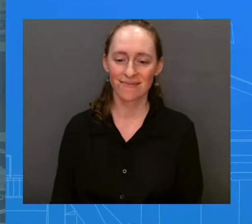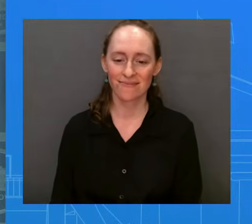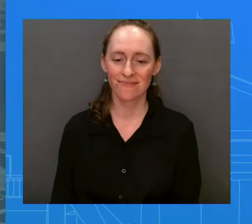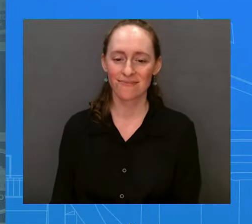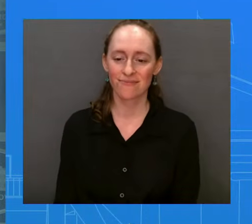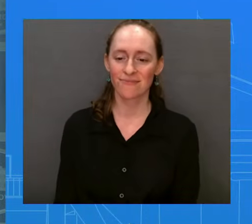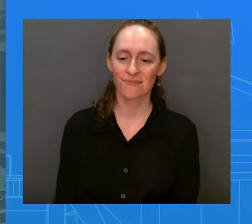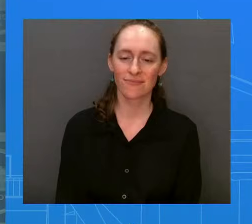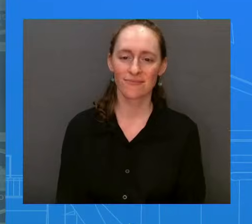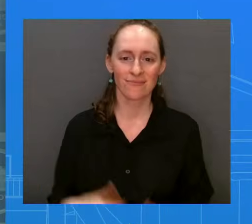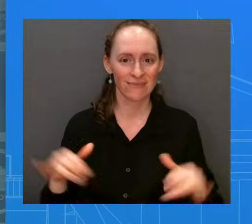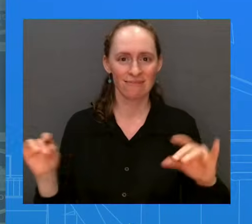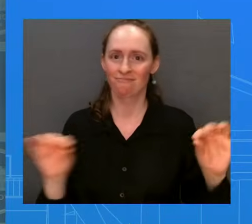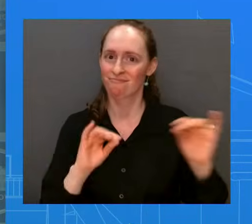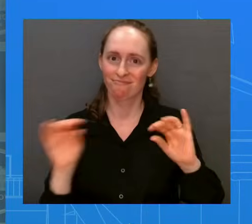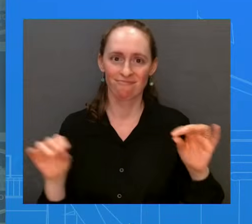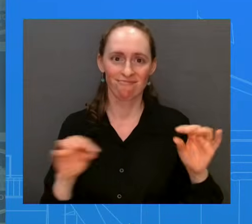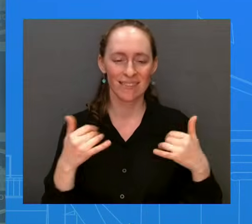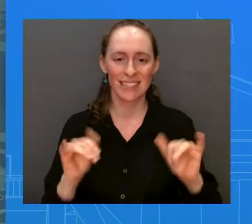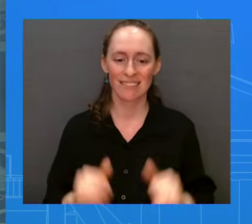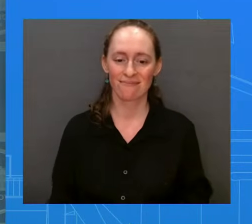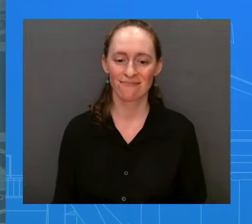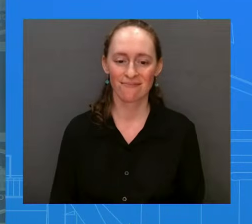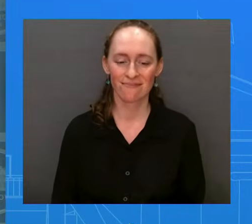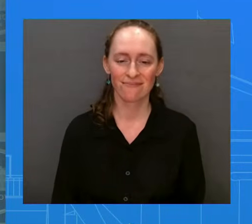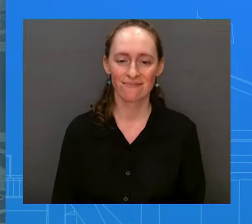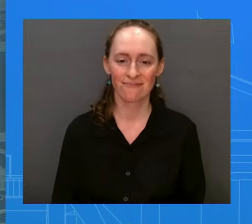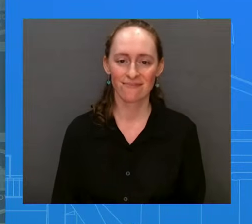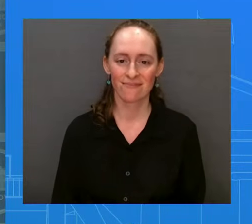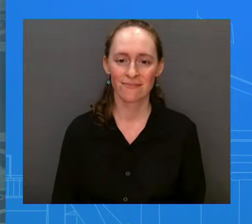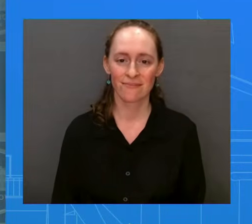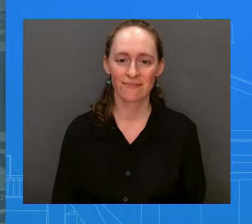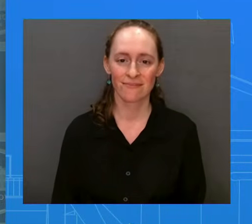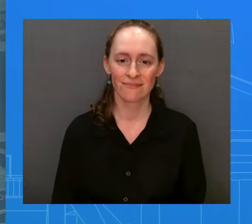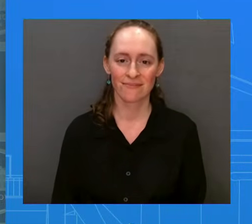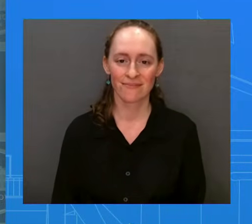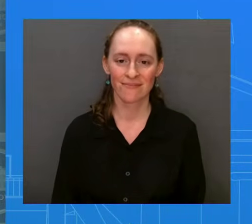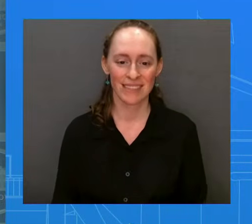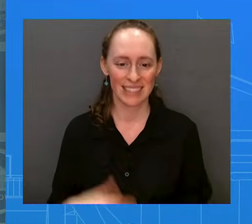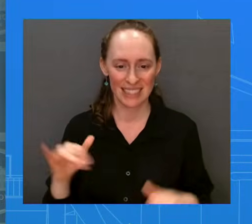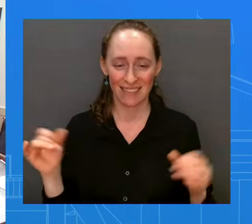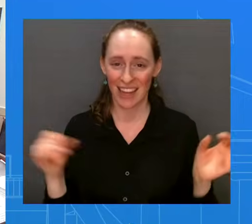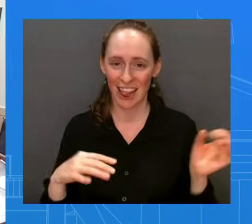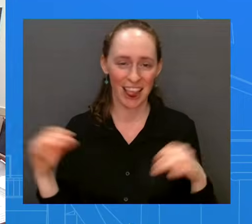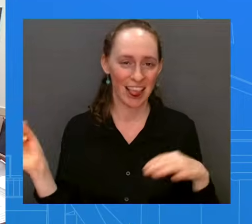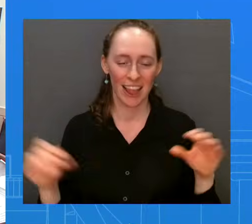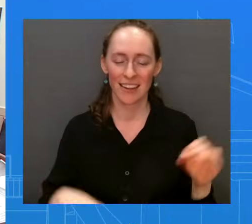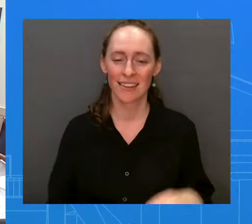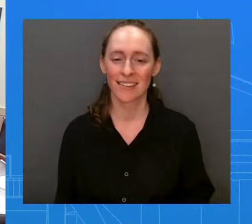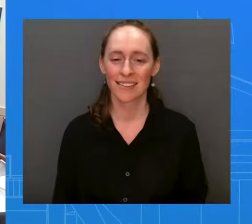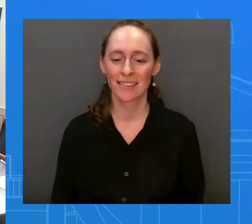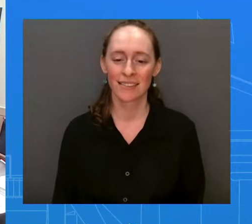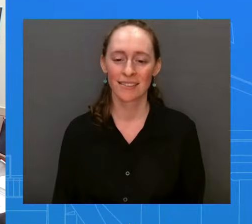flying over U.S. military installation outside -- The Press: When do you think that you'll have all the debris -- as much debris as you can get from all the sites? Mr. Kirby: I'm sorry, when do we think we'll --